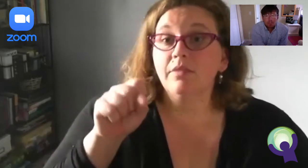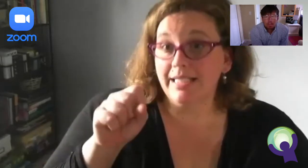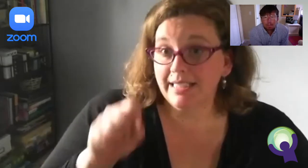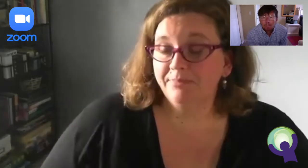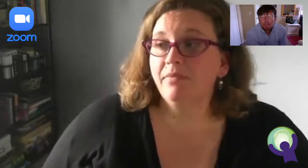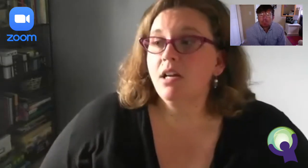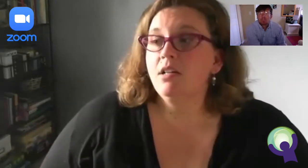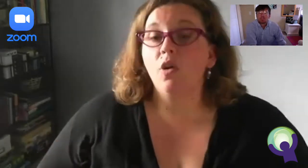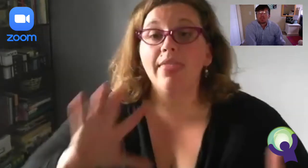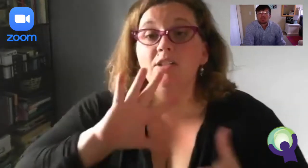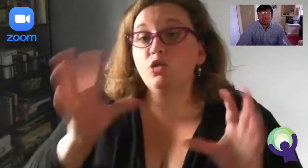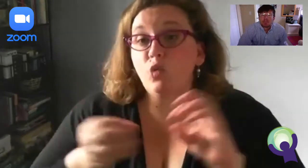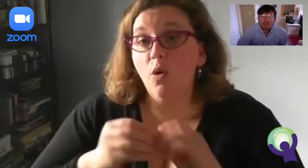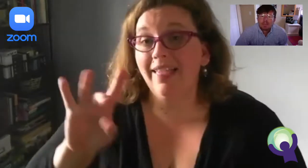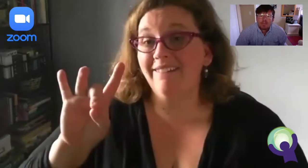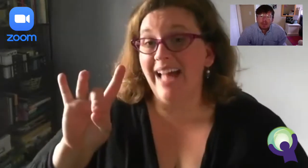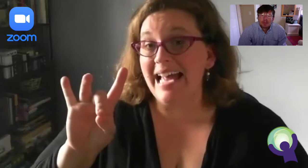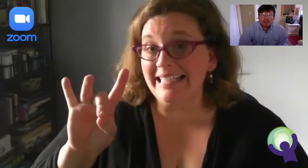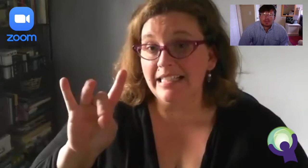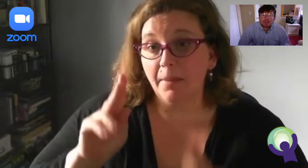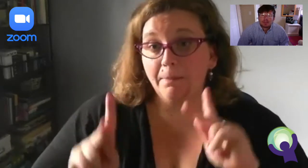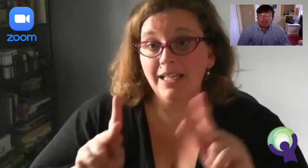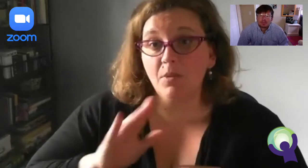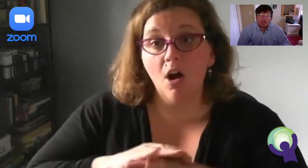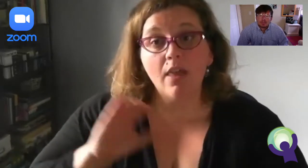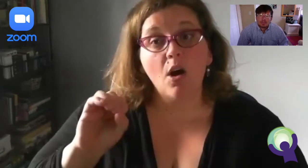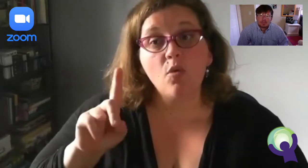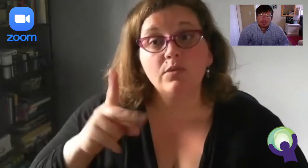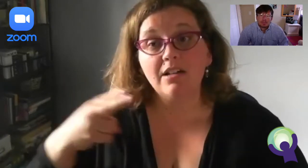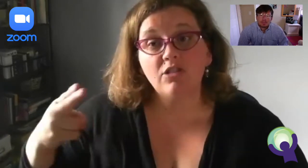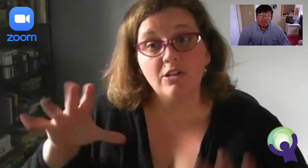in your team sure so i have a total of eight staff